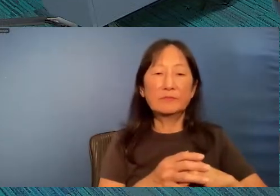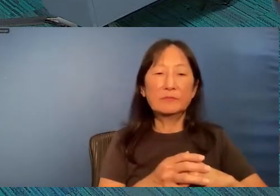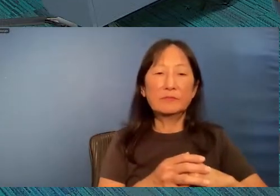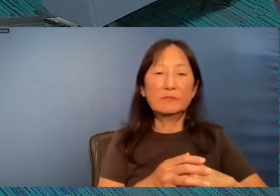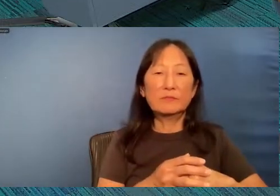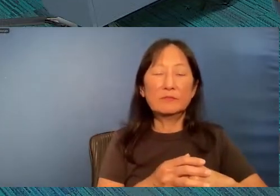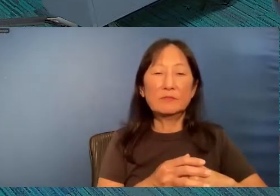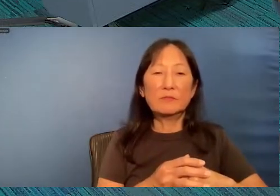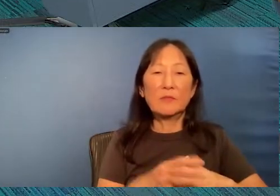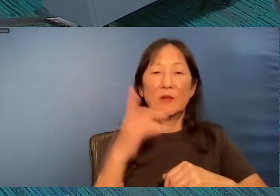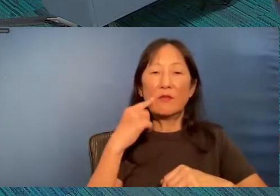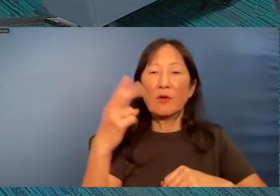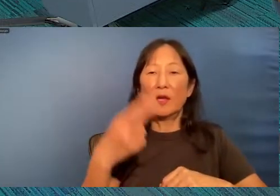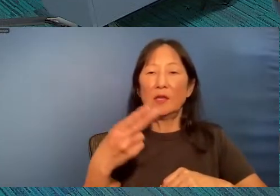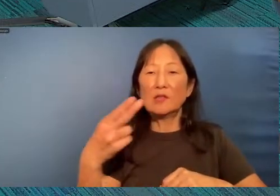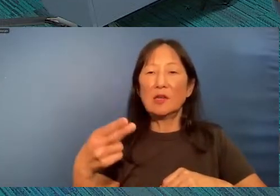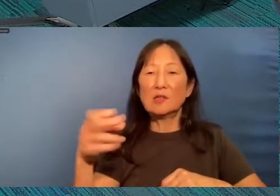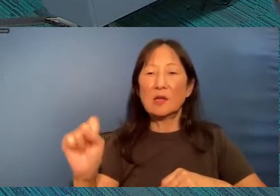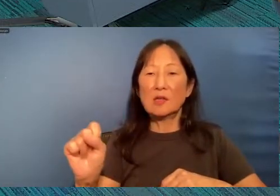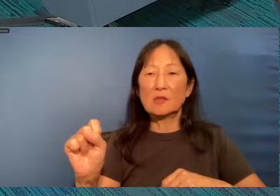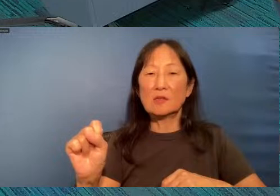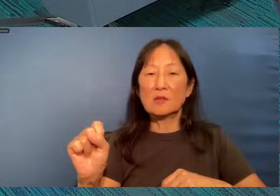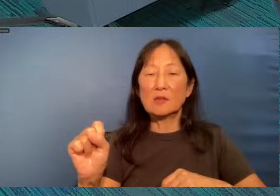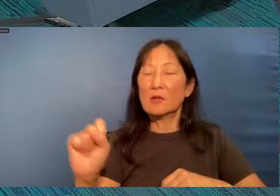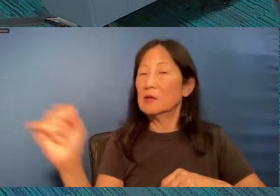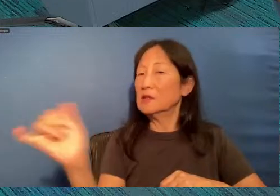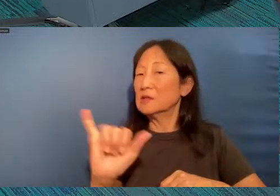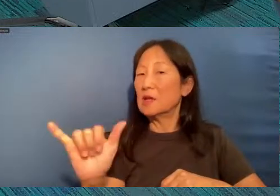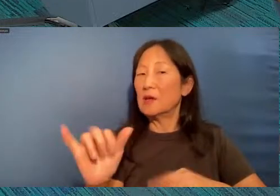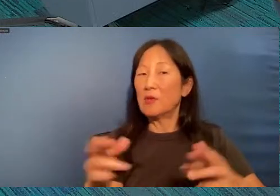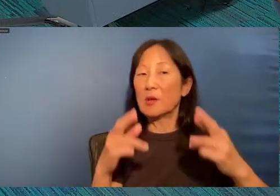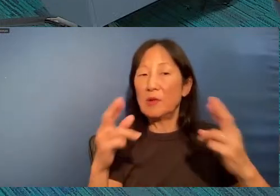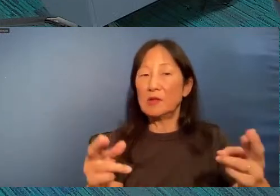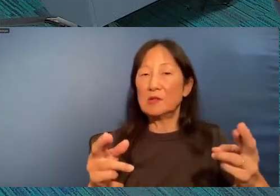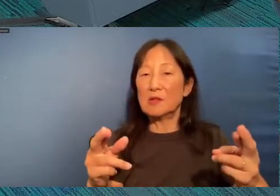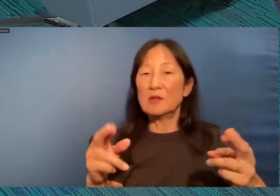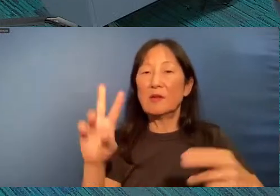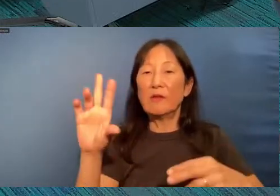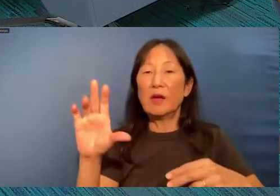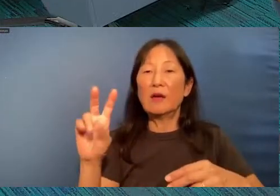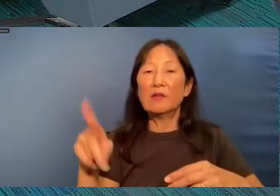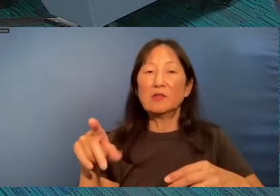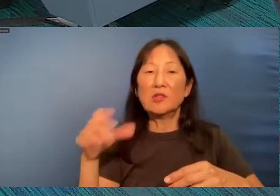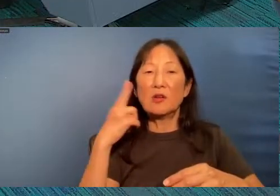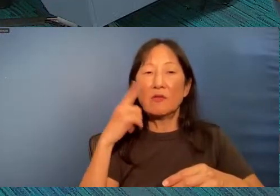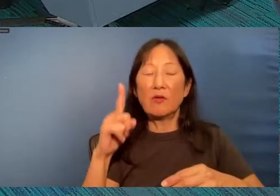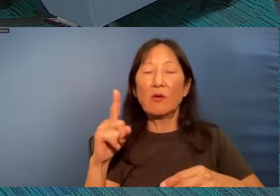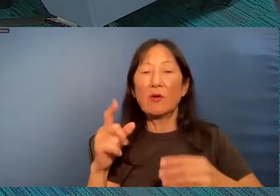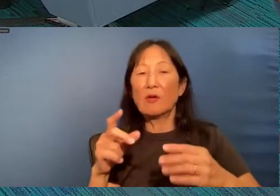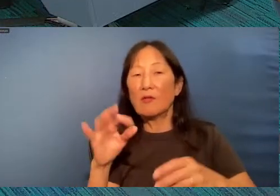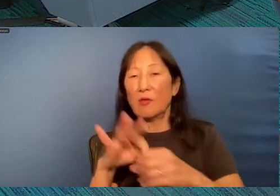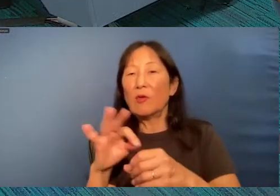Okay. For HHS, same recommendation, vice chair. Would a vote pass with amendments? Okay. Senate Bill 1526.